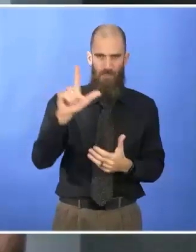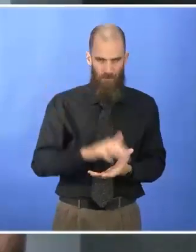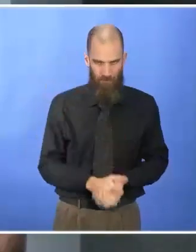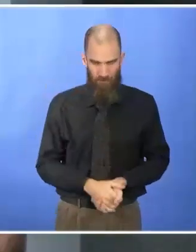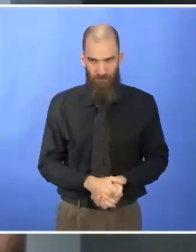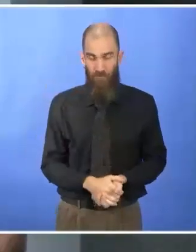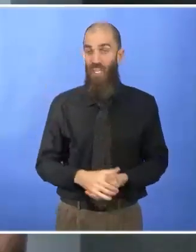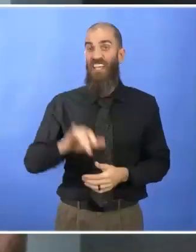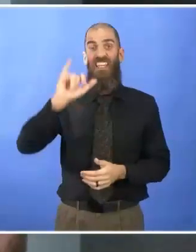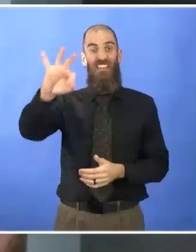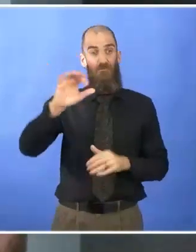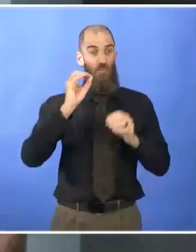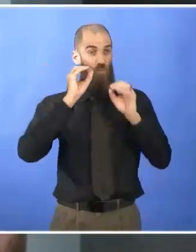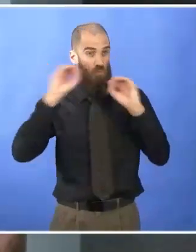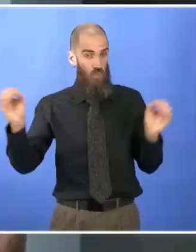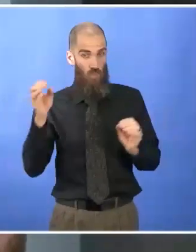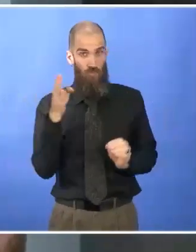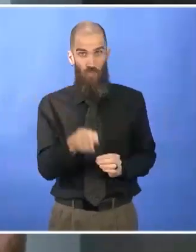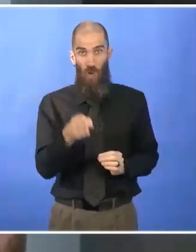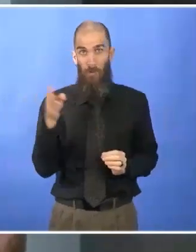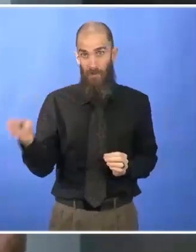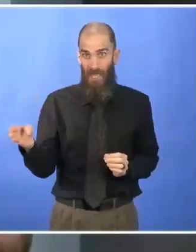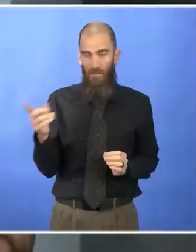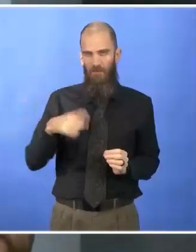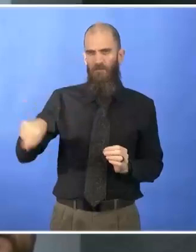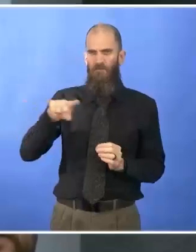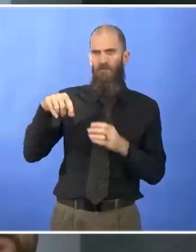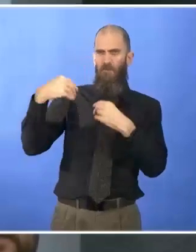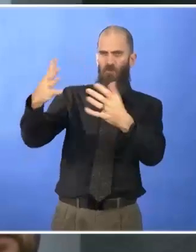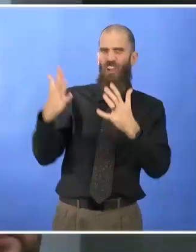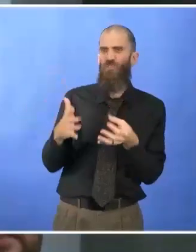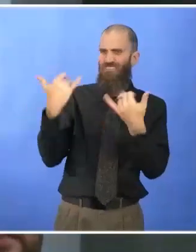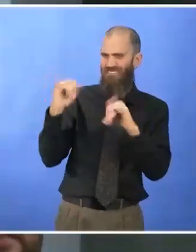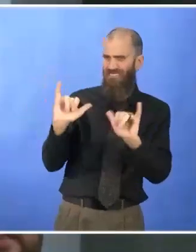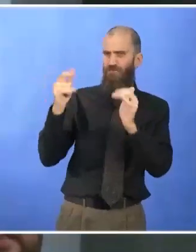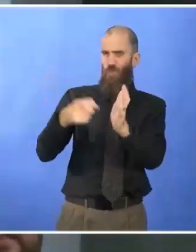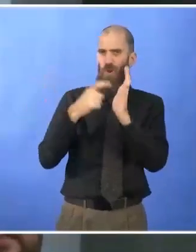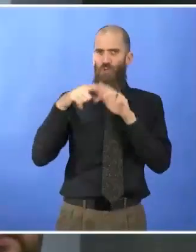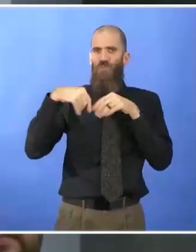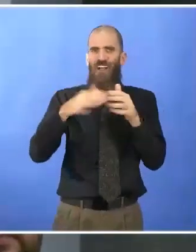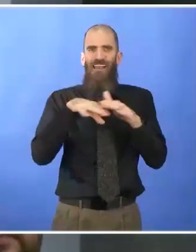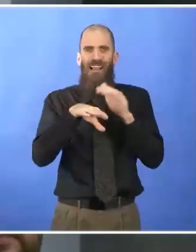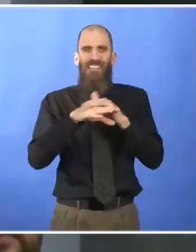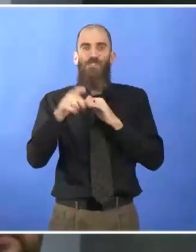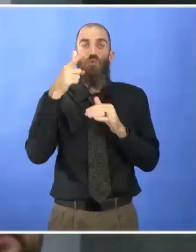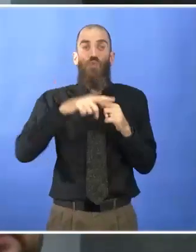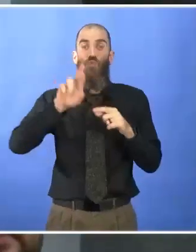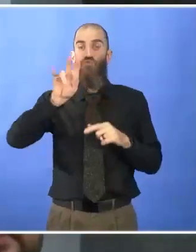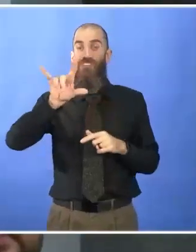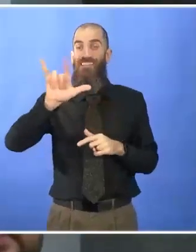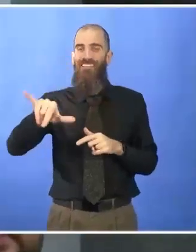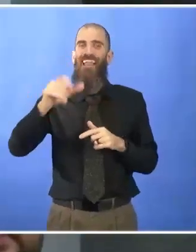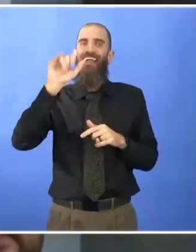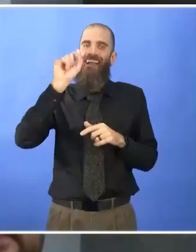REQUIRED TO PROVIDE ACCESS TO RELAY SERVICES THAT DO NOT DEPEND ON INTERNET ACCESS. THESE REQUIREMENTS ARE SUBJECT